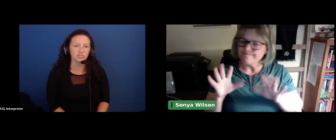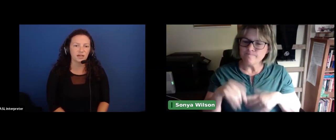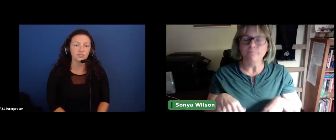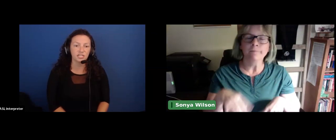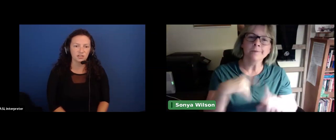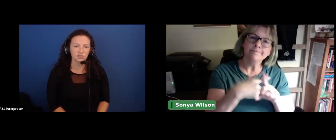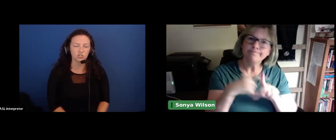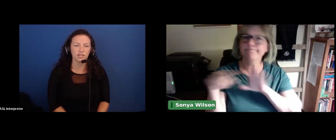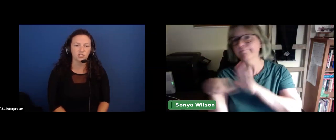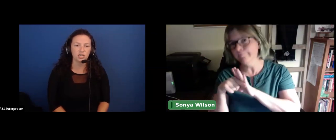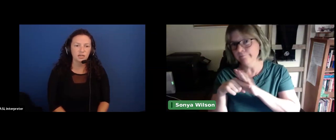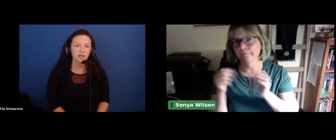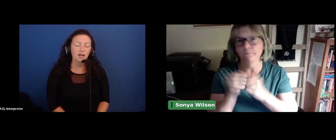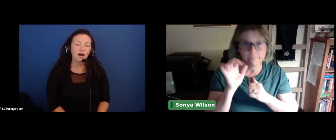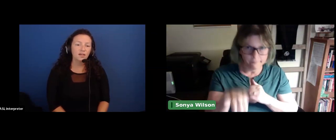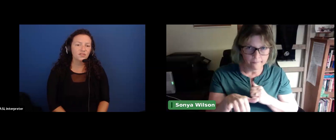that particular strategy.